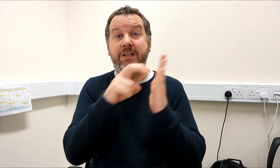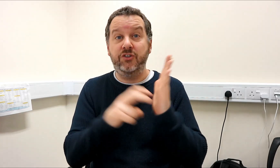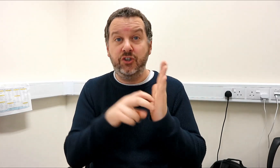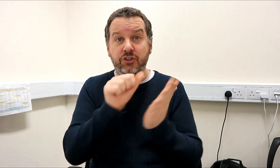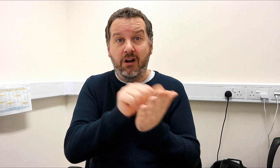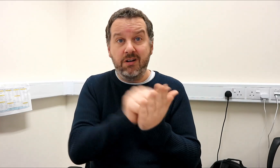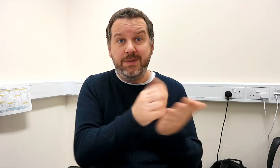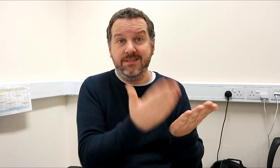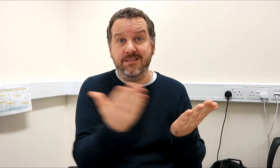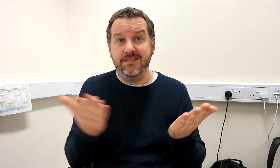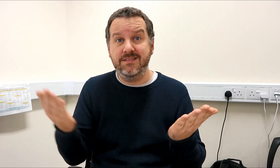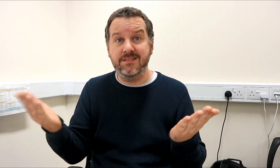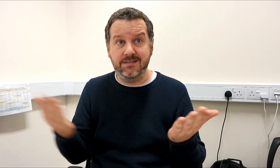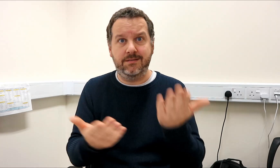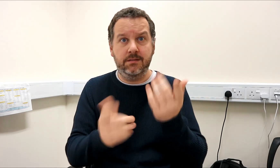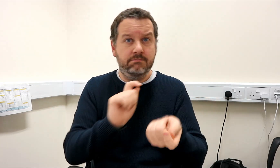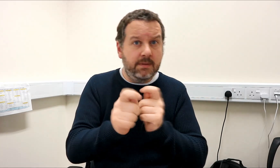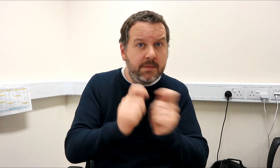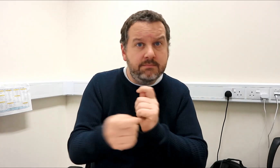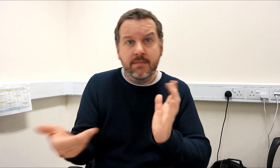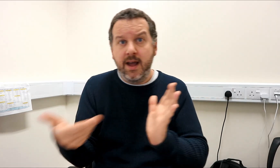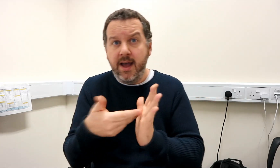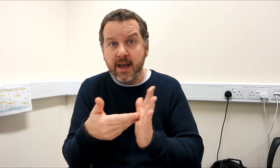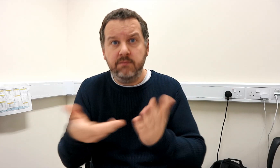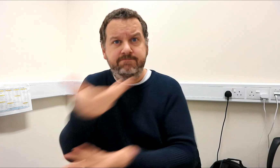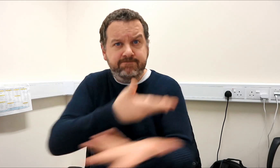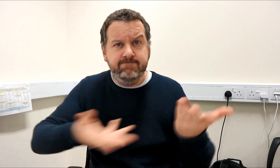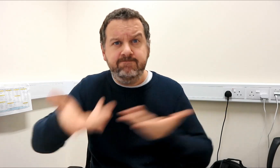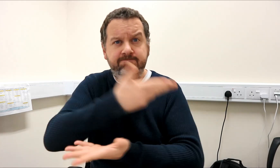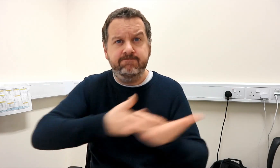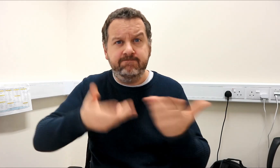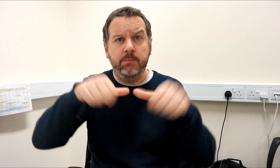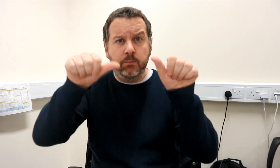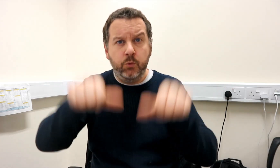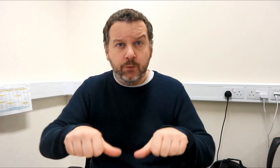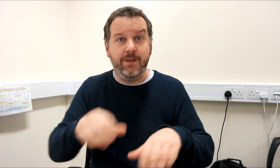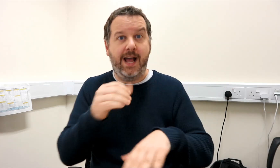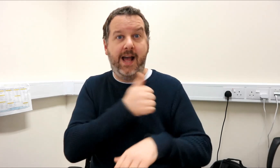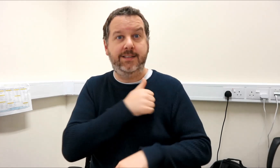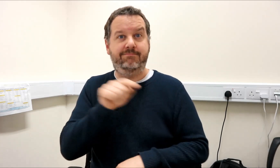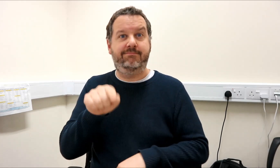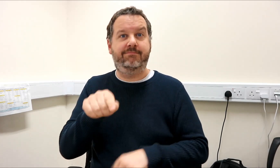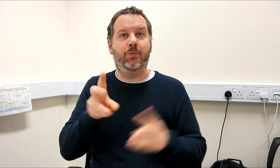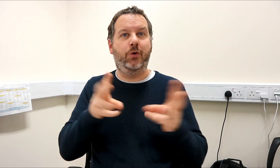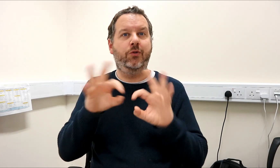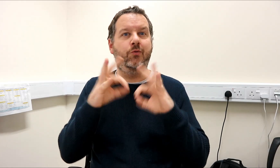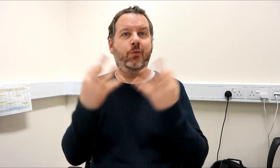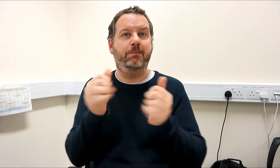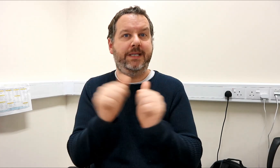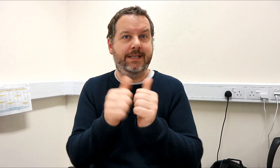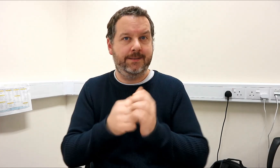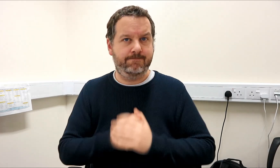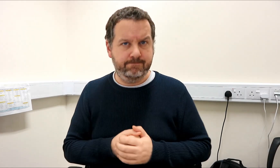Additional and amended sections of the Register documents were also discussed and approved.